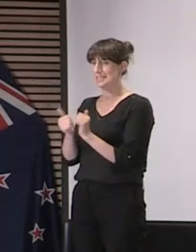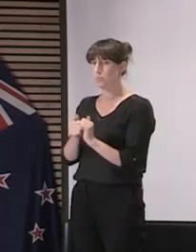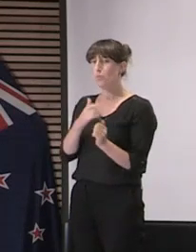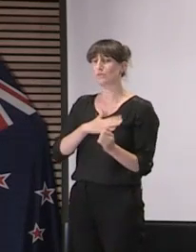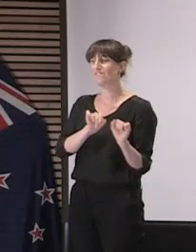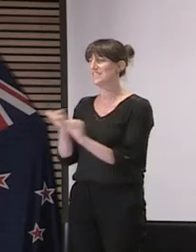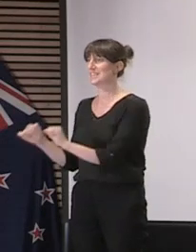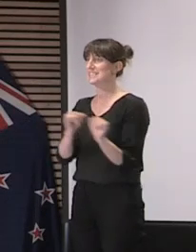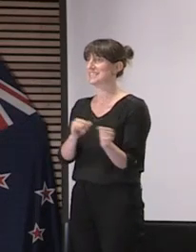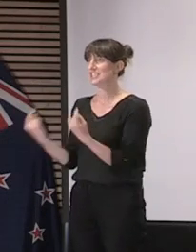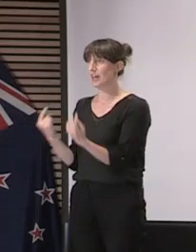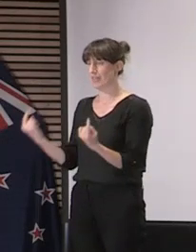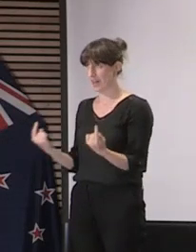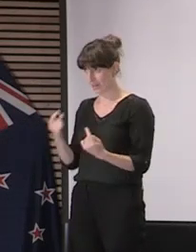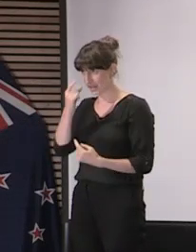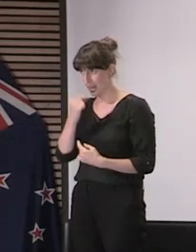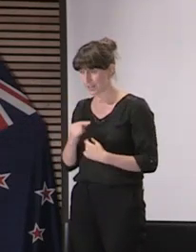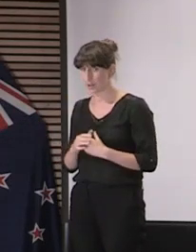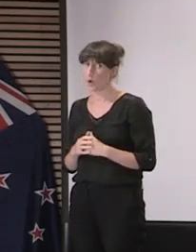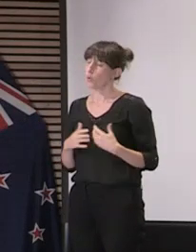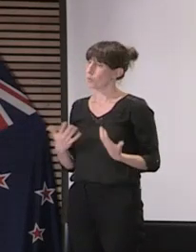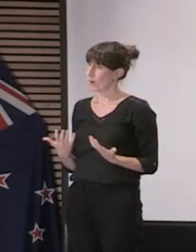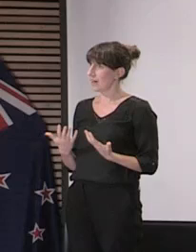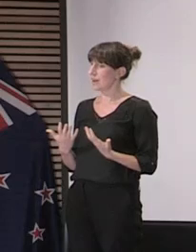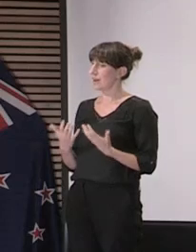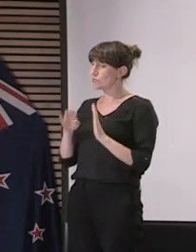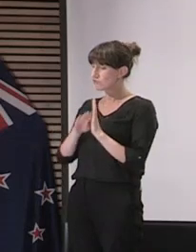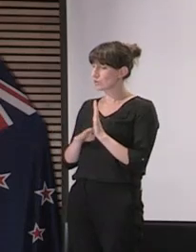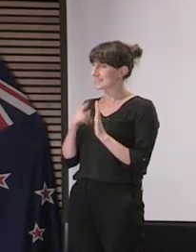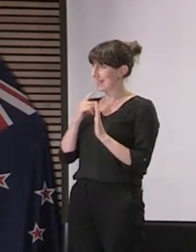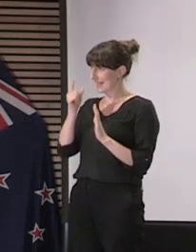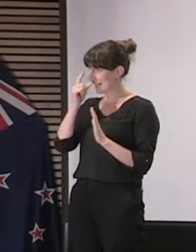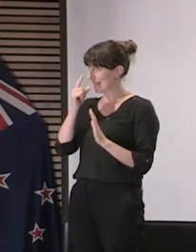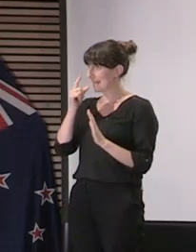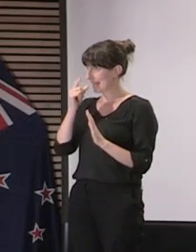some provision in relation to